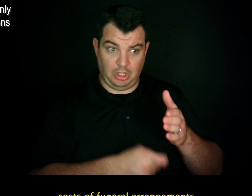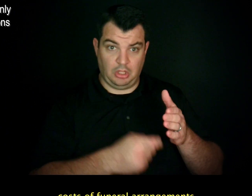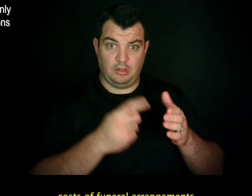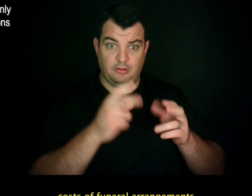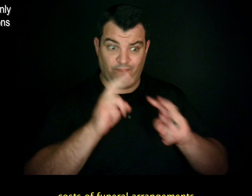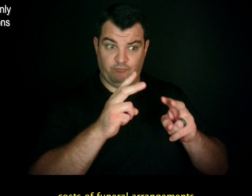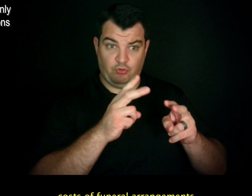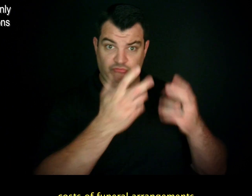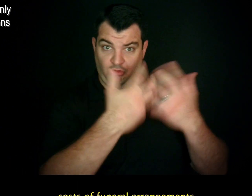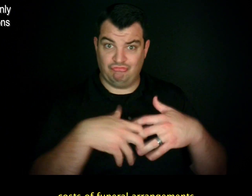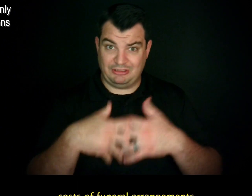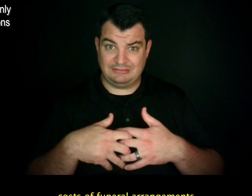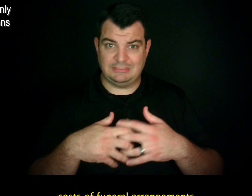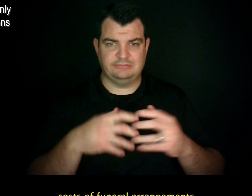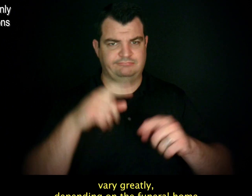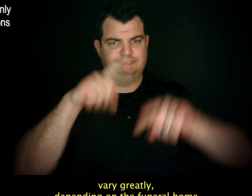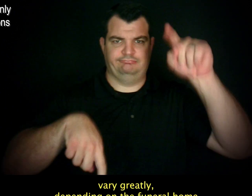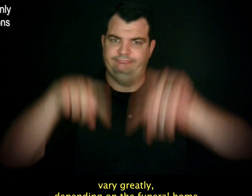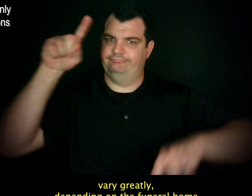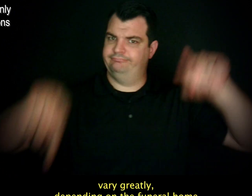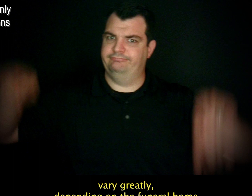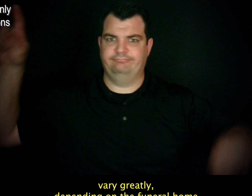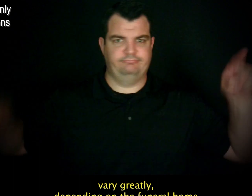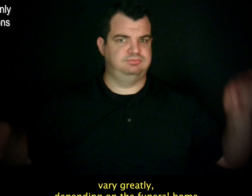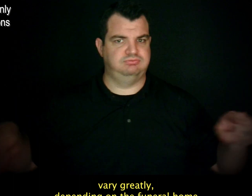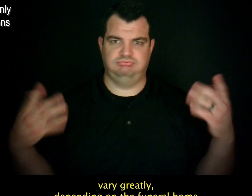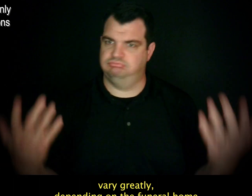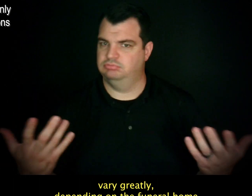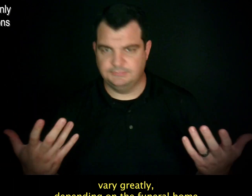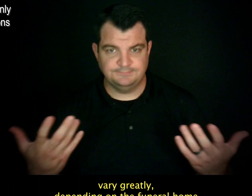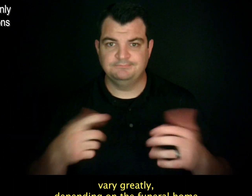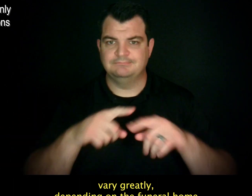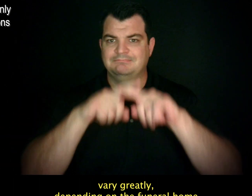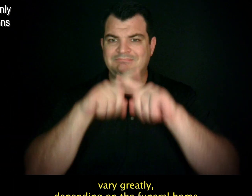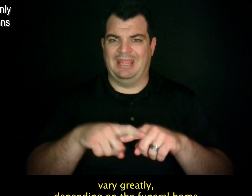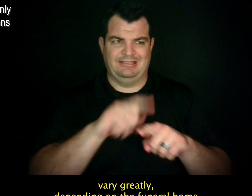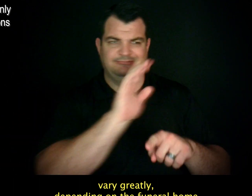costs of funeral arrangements vary greatly, depending on the funeral home